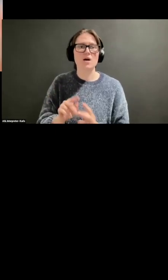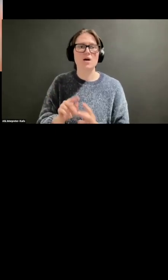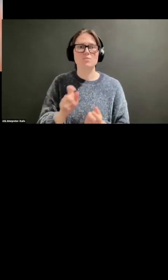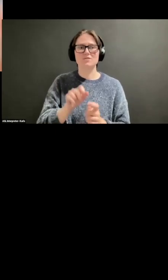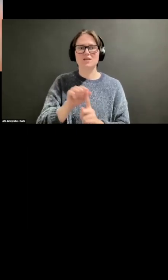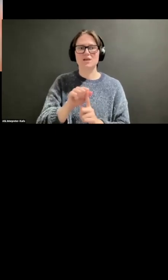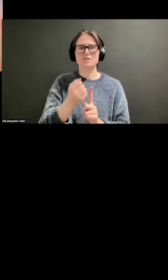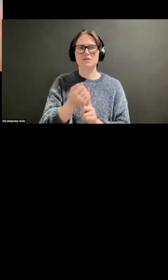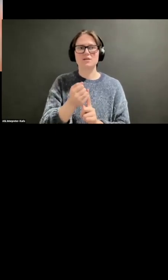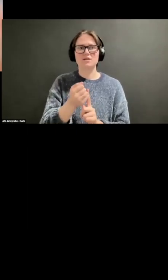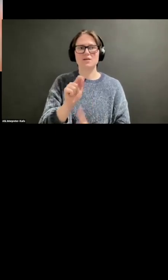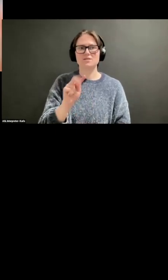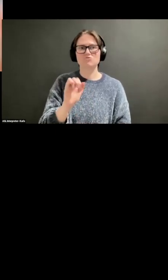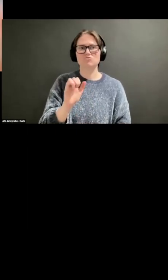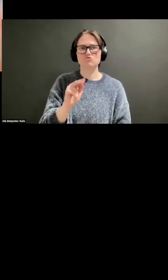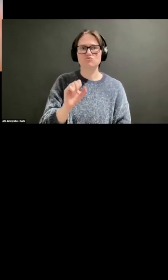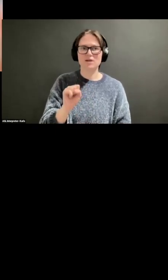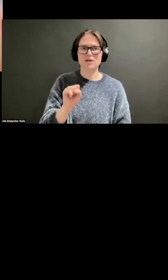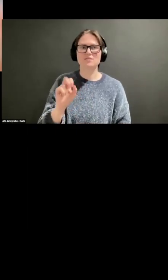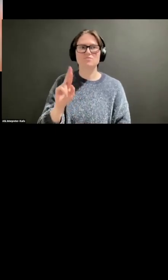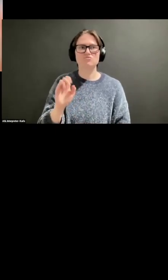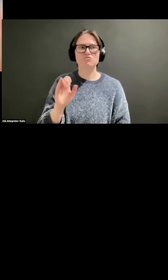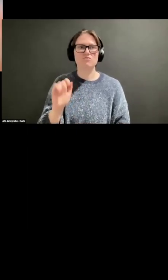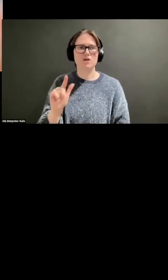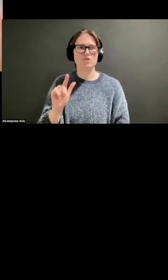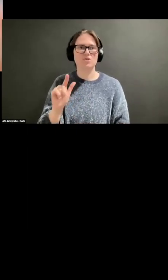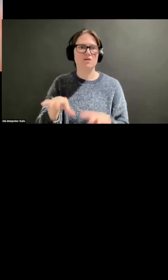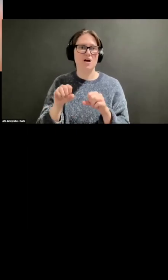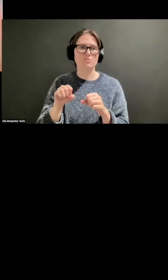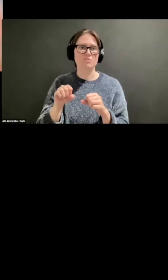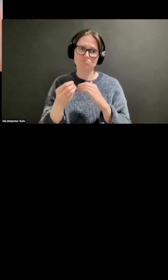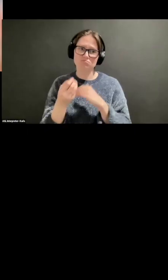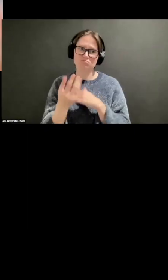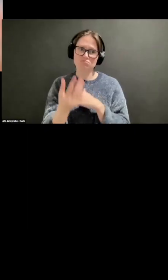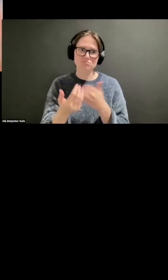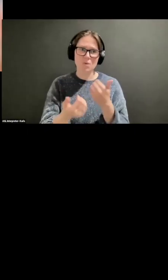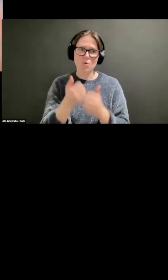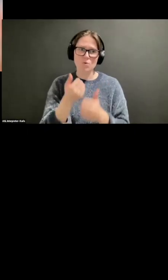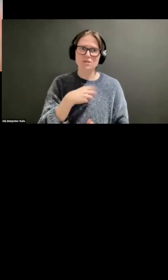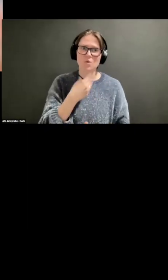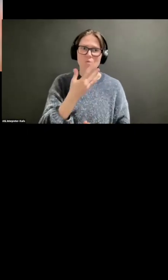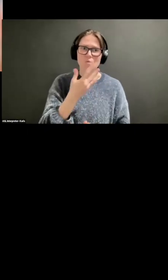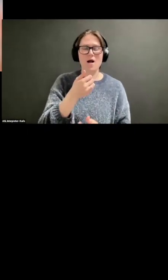going to call it out, mostly white folks, of pursuing some kind of colorblind, love is enough, approach.